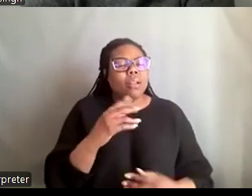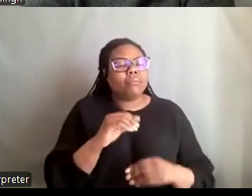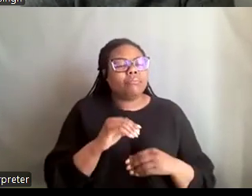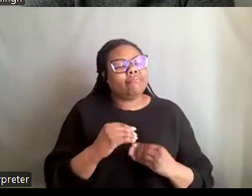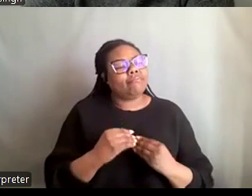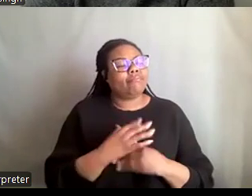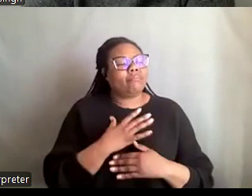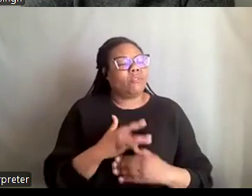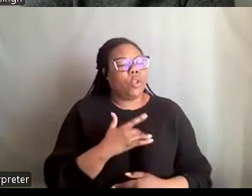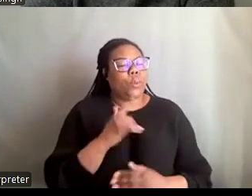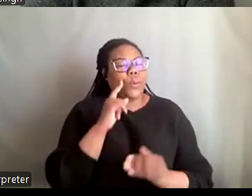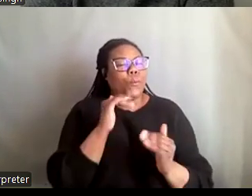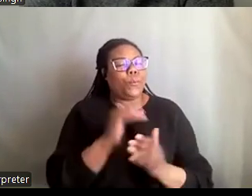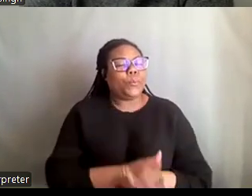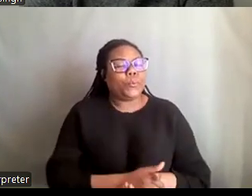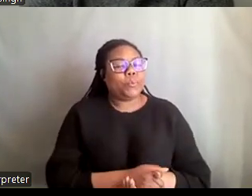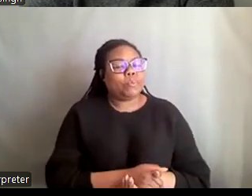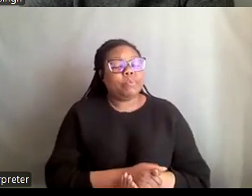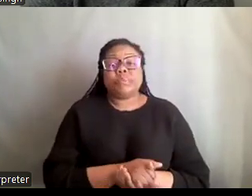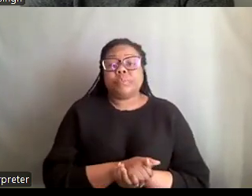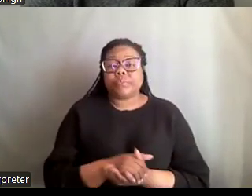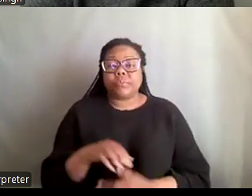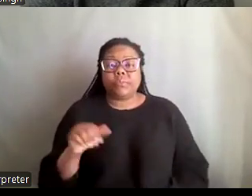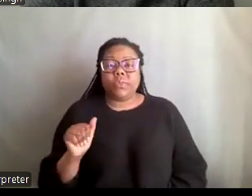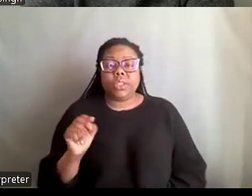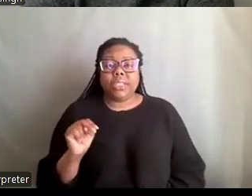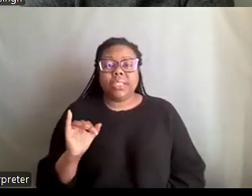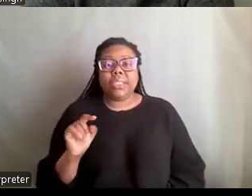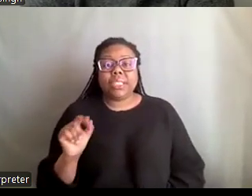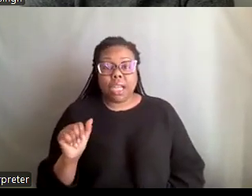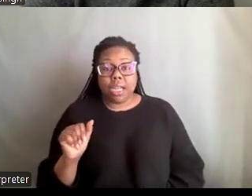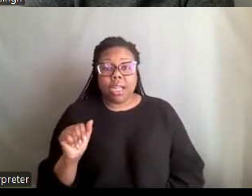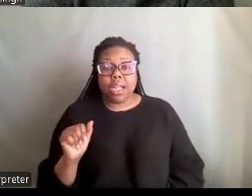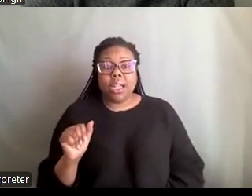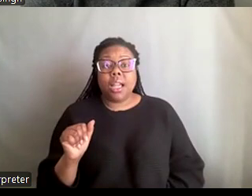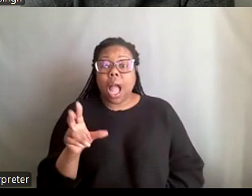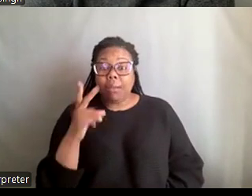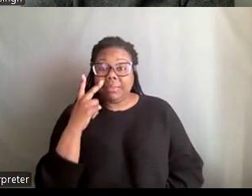get the last word. What gives you hope right now in disability organizing? » ANITA CAMERON: